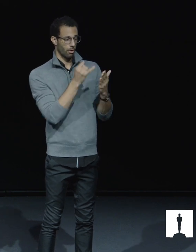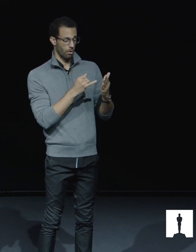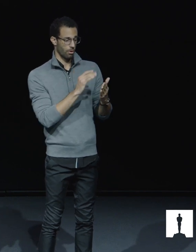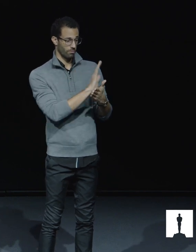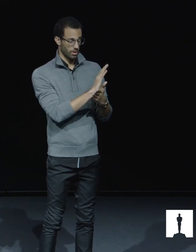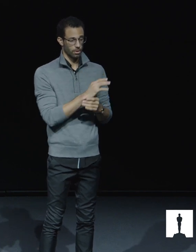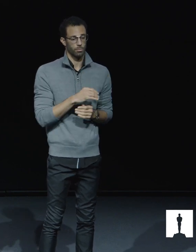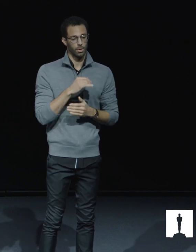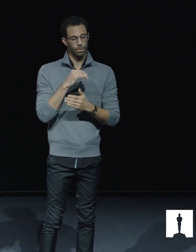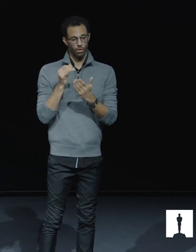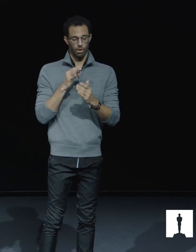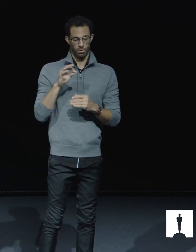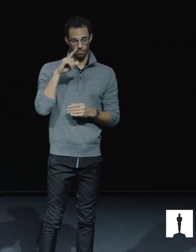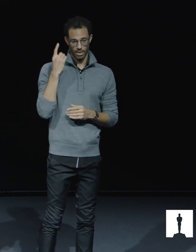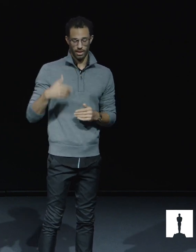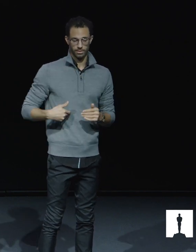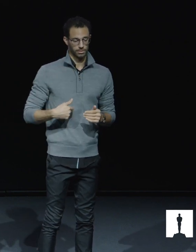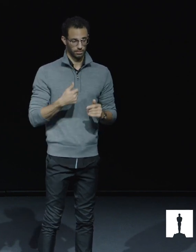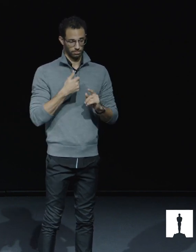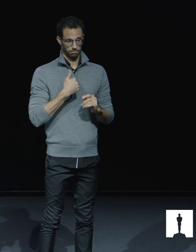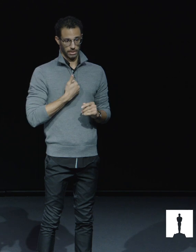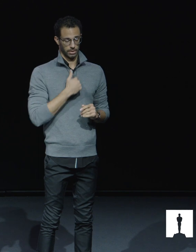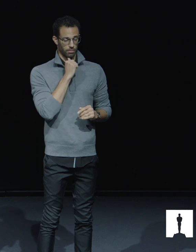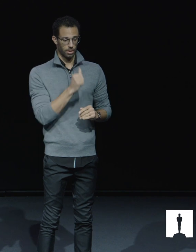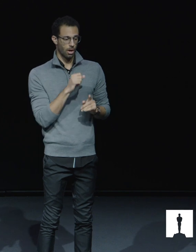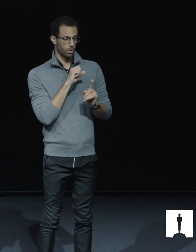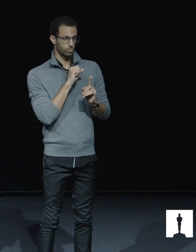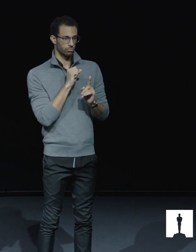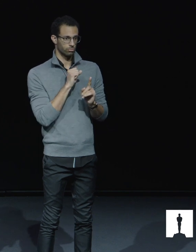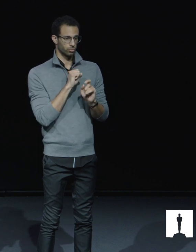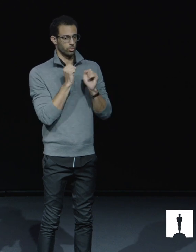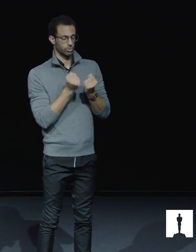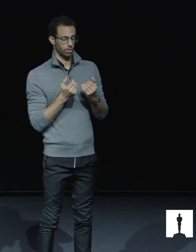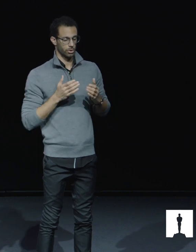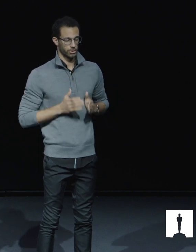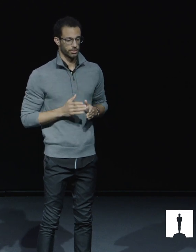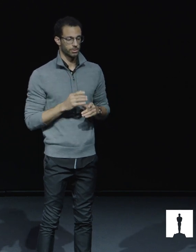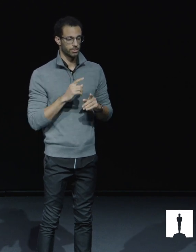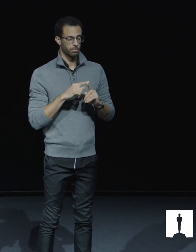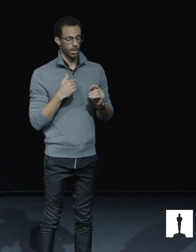not a sociologist. I dwell on the complications of art and culture while also trying to make